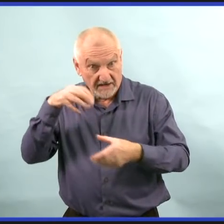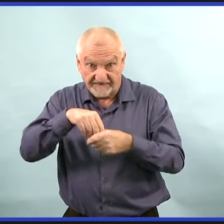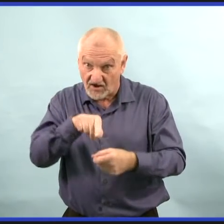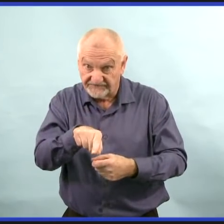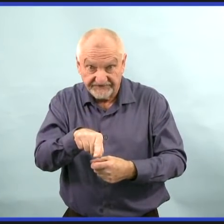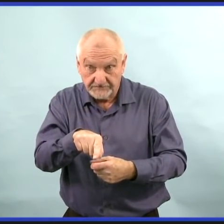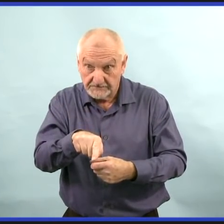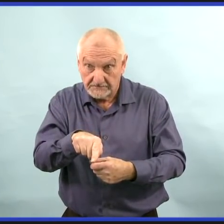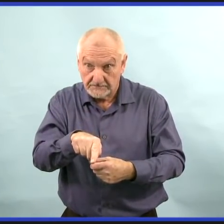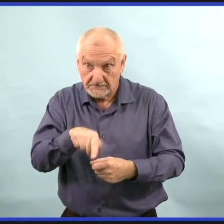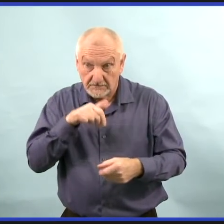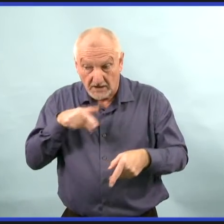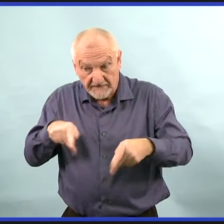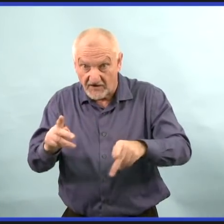so the the overall